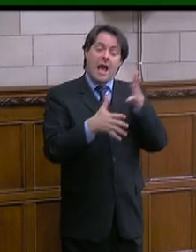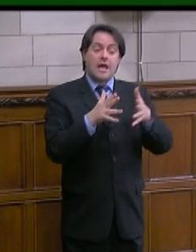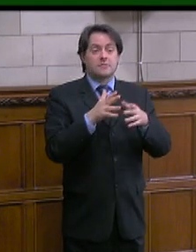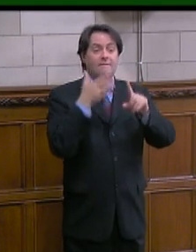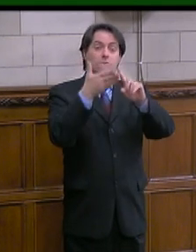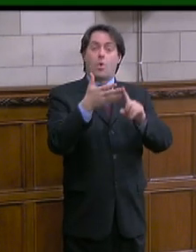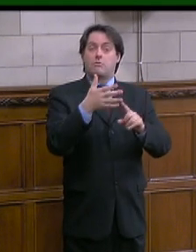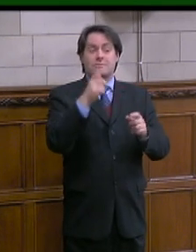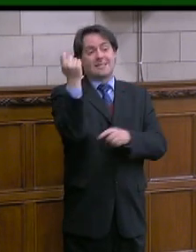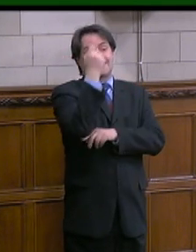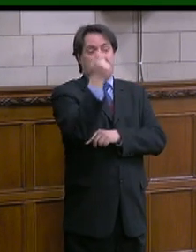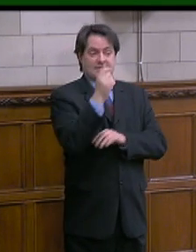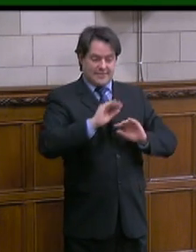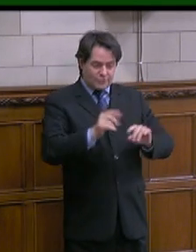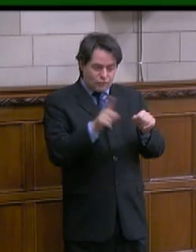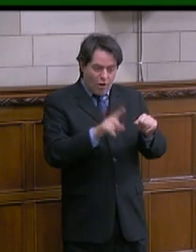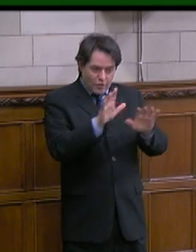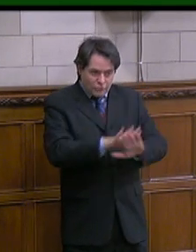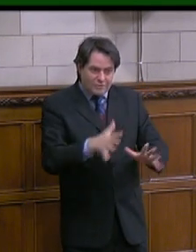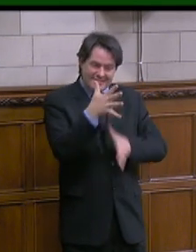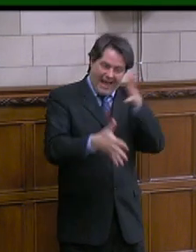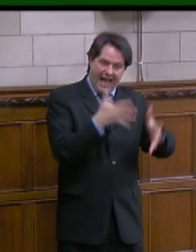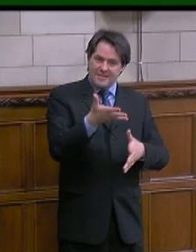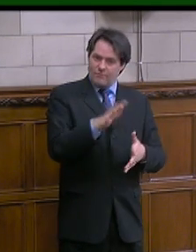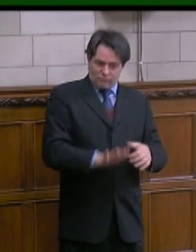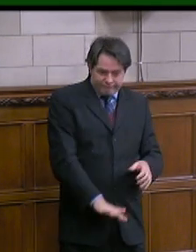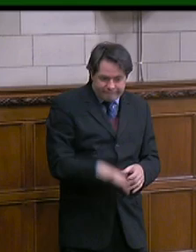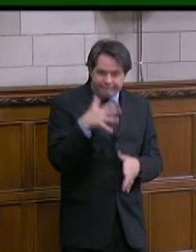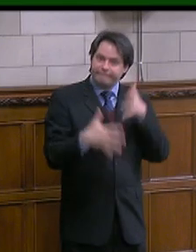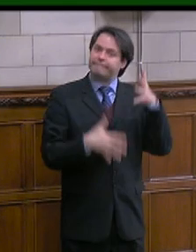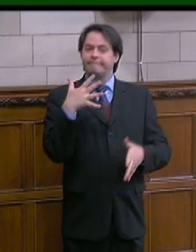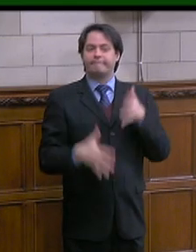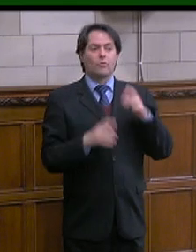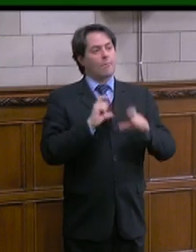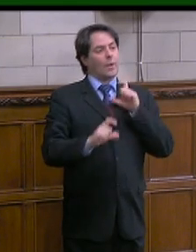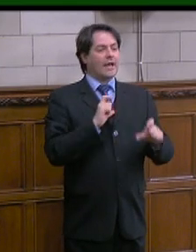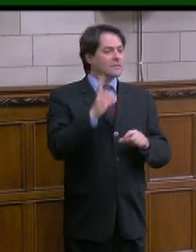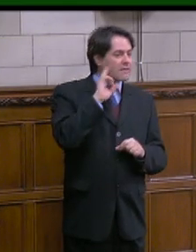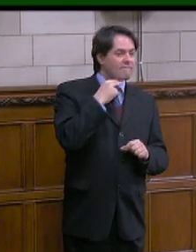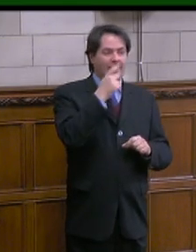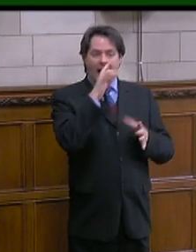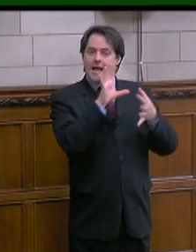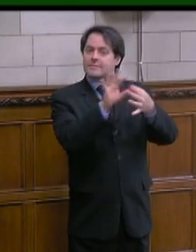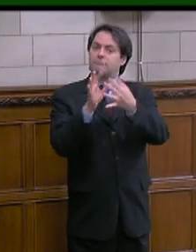to sign so they can communicate from their earliest days and do not face the isolation that can come with deafness.